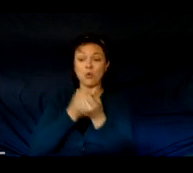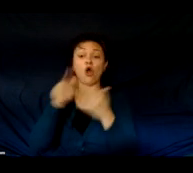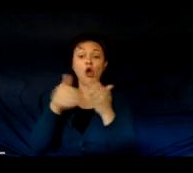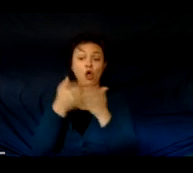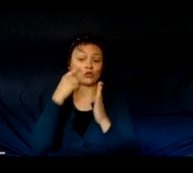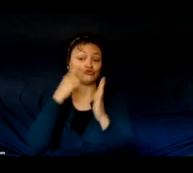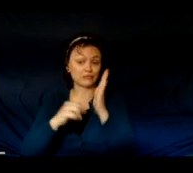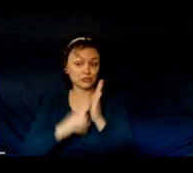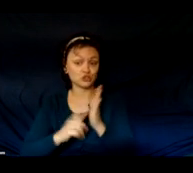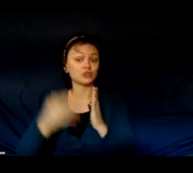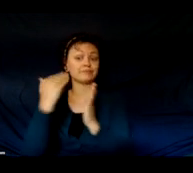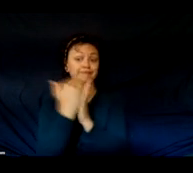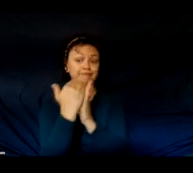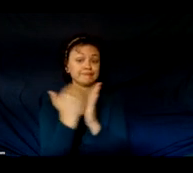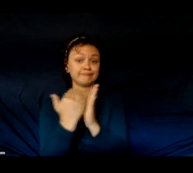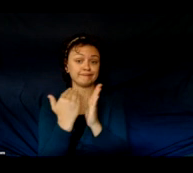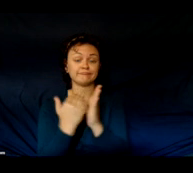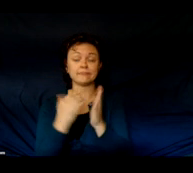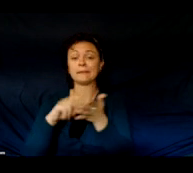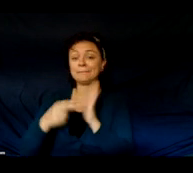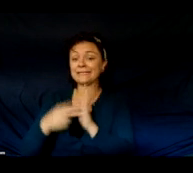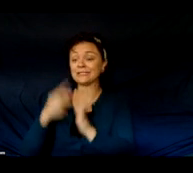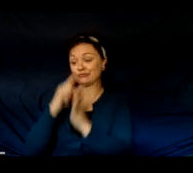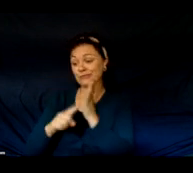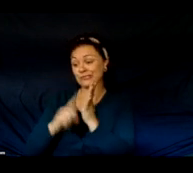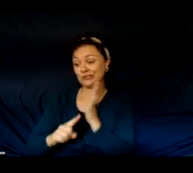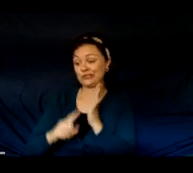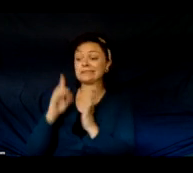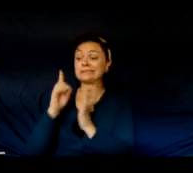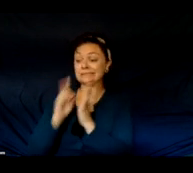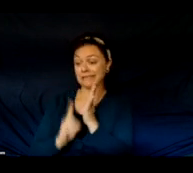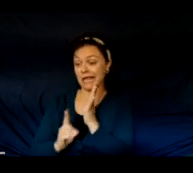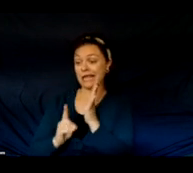data collection and data analysis.